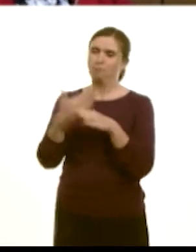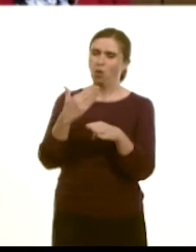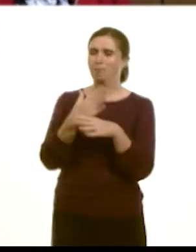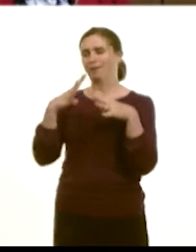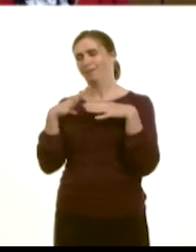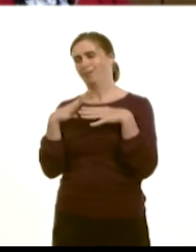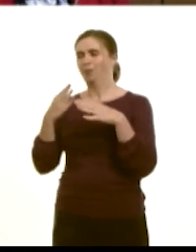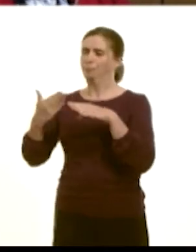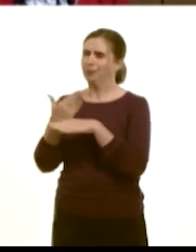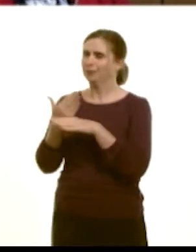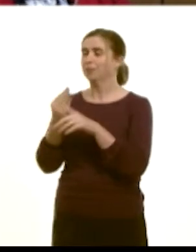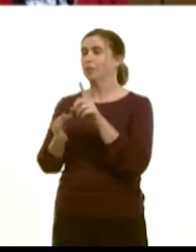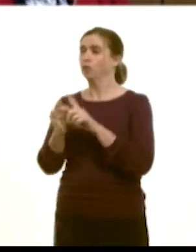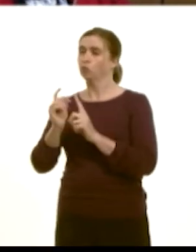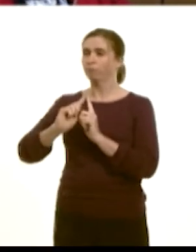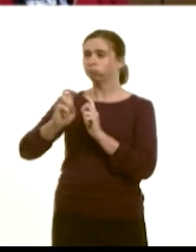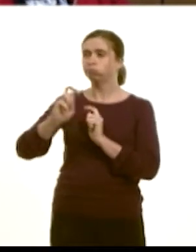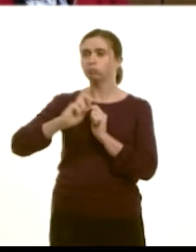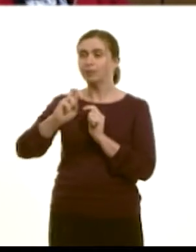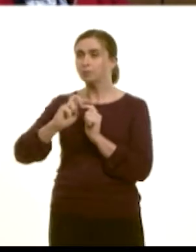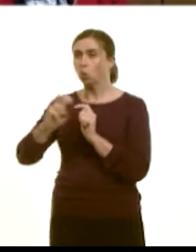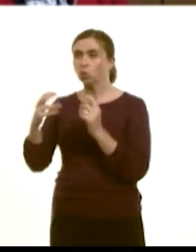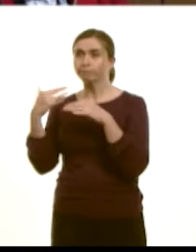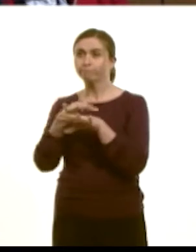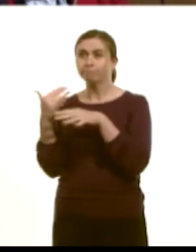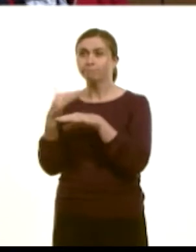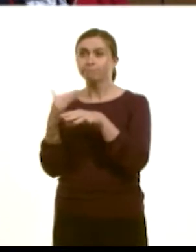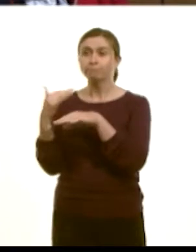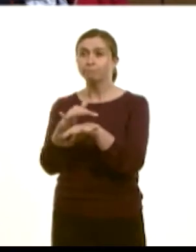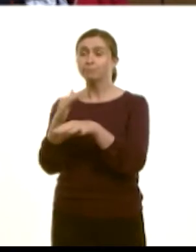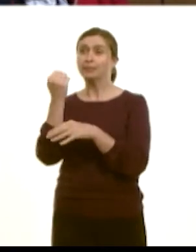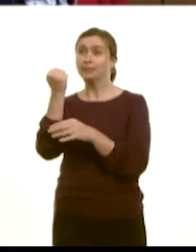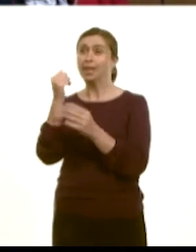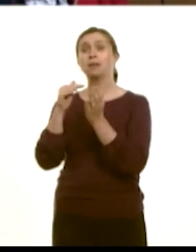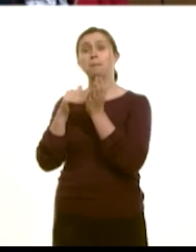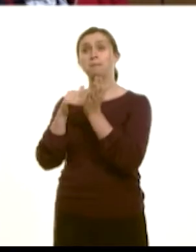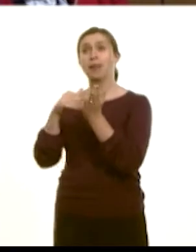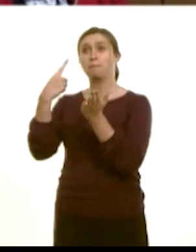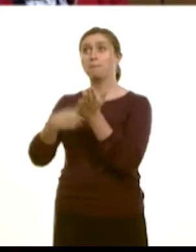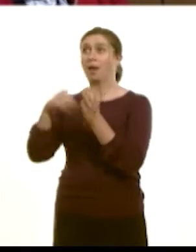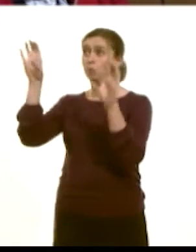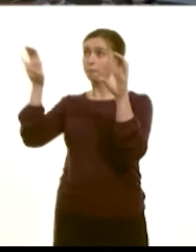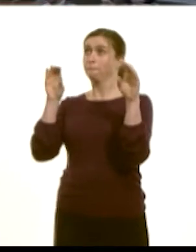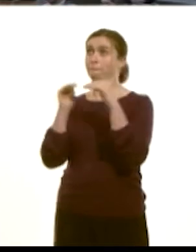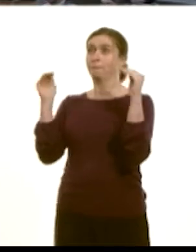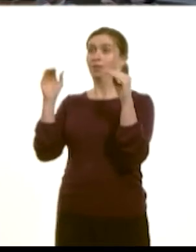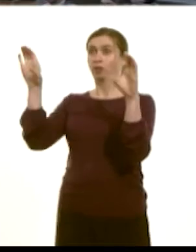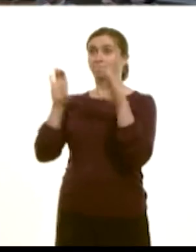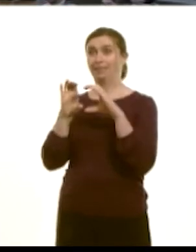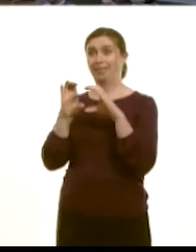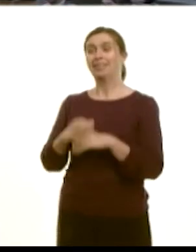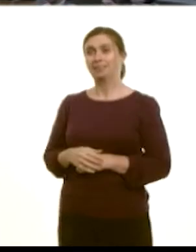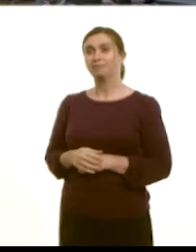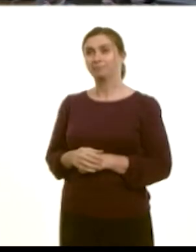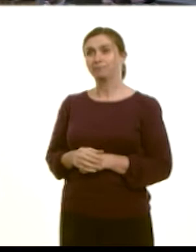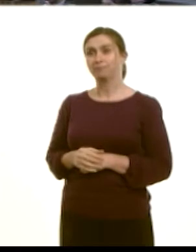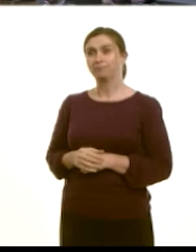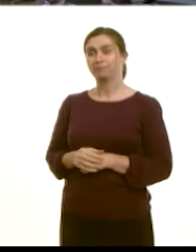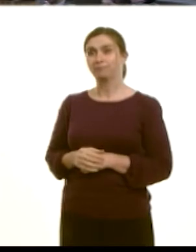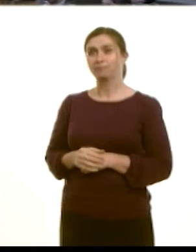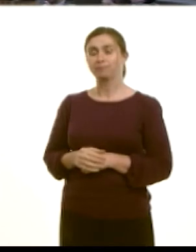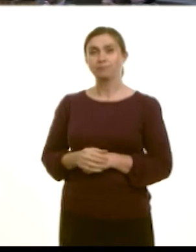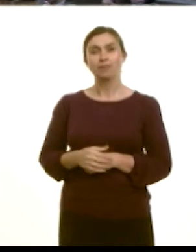improved access and transport, and it has, in fact, drawn down over £10 million in match